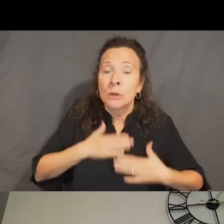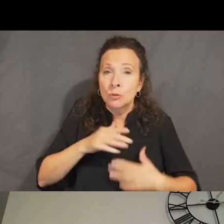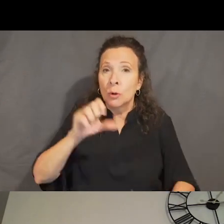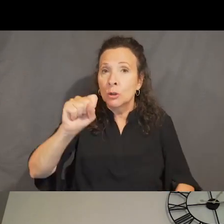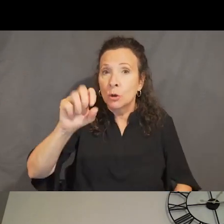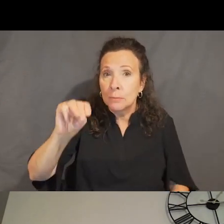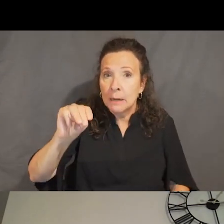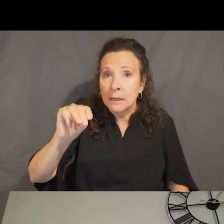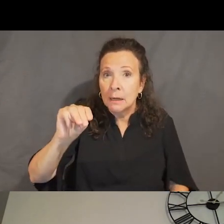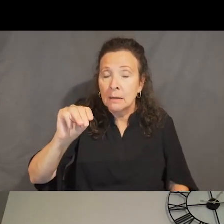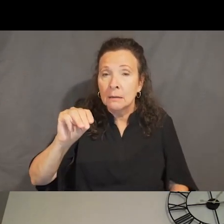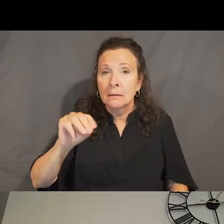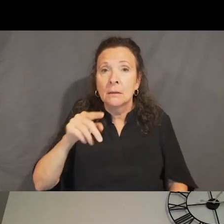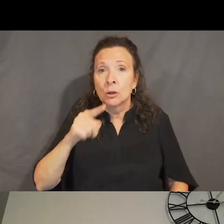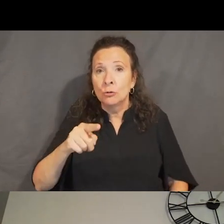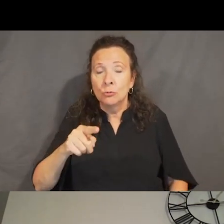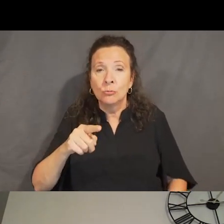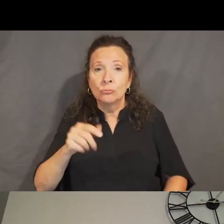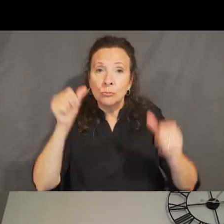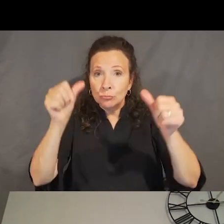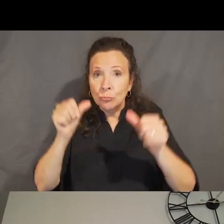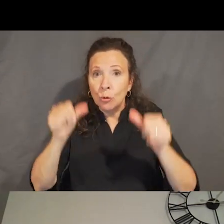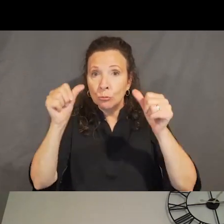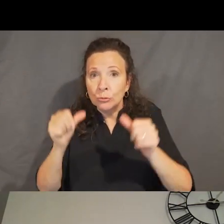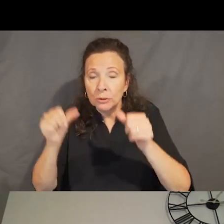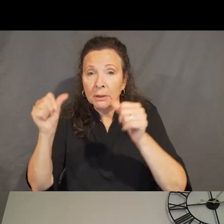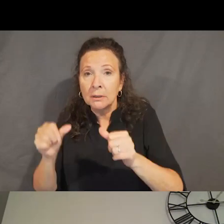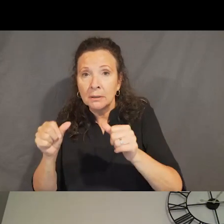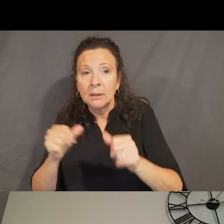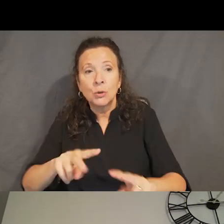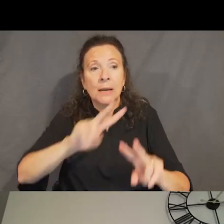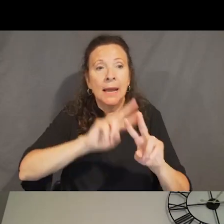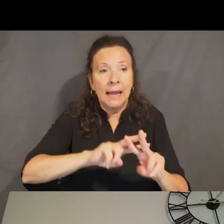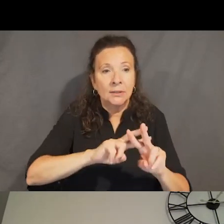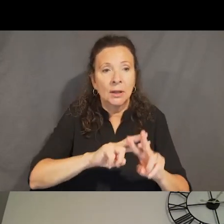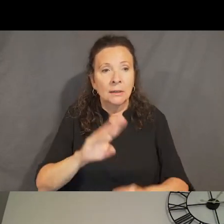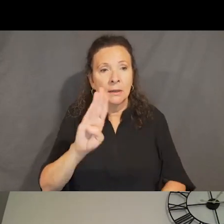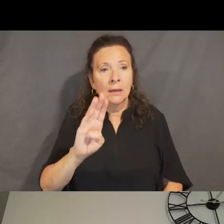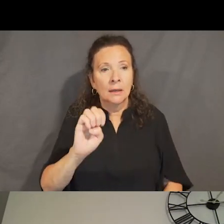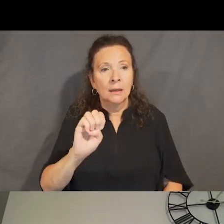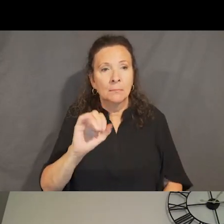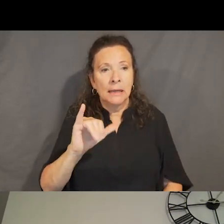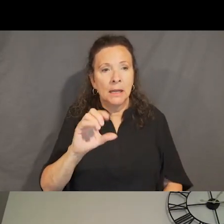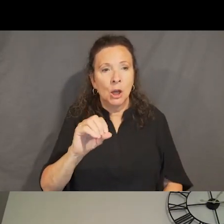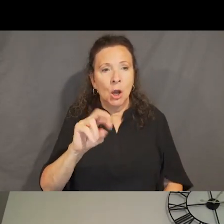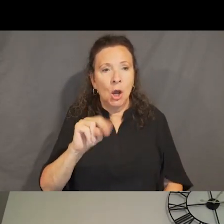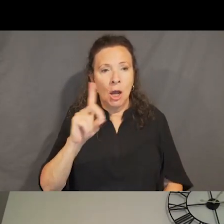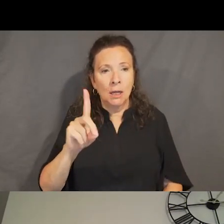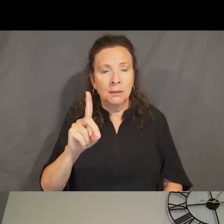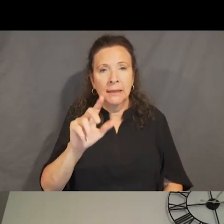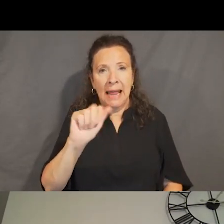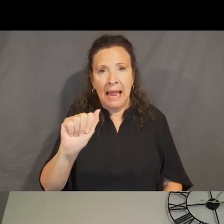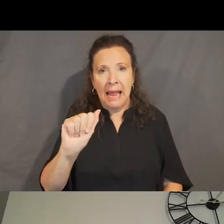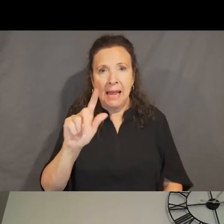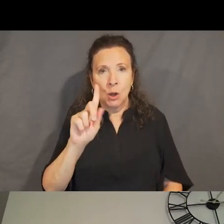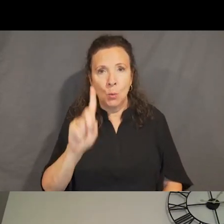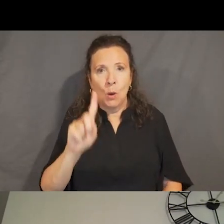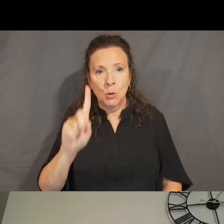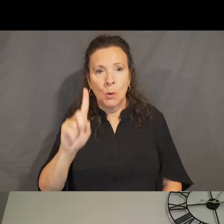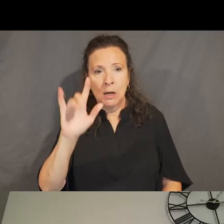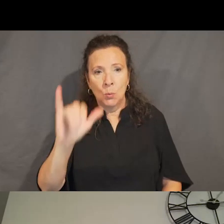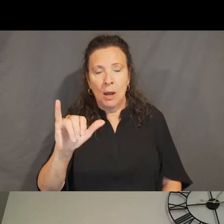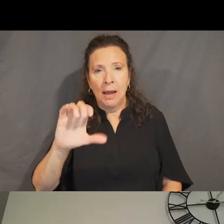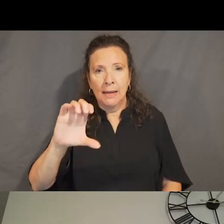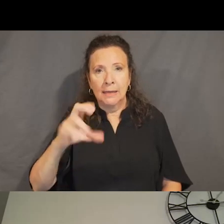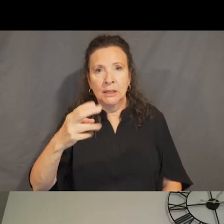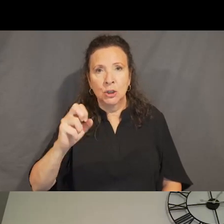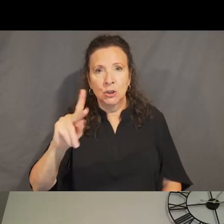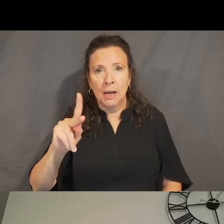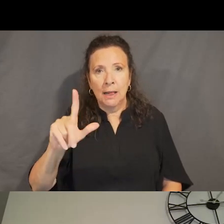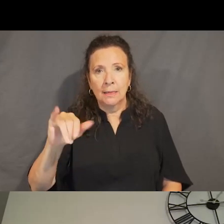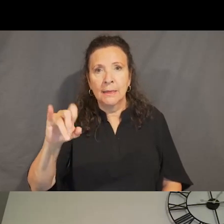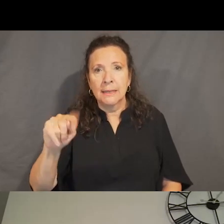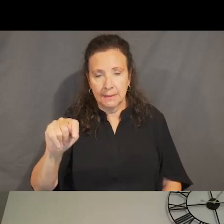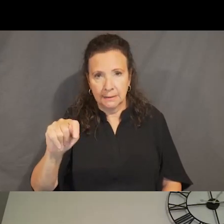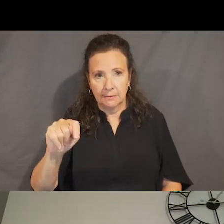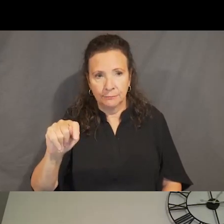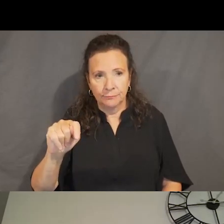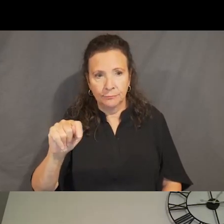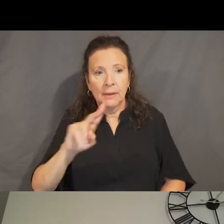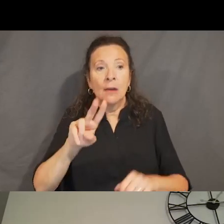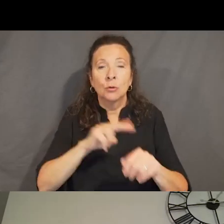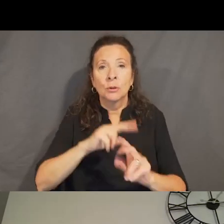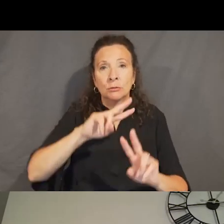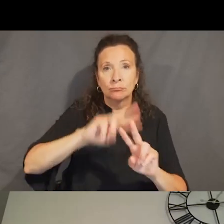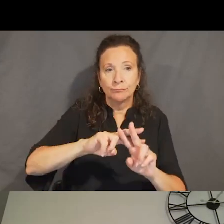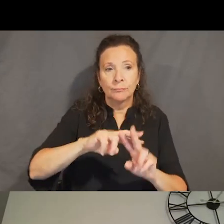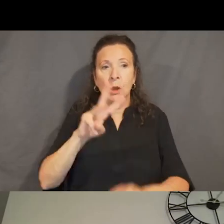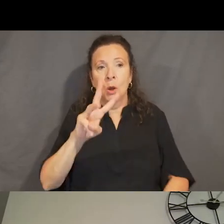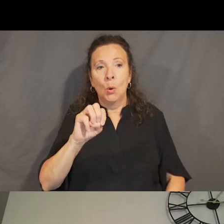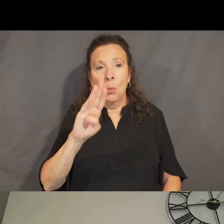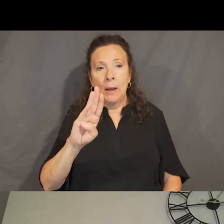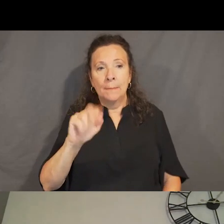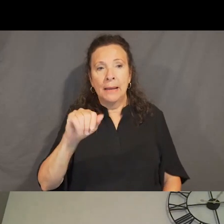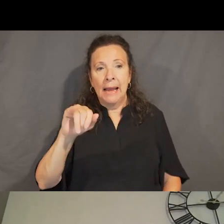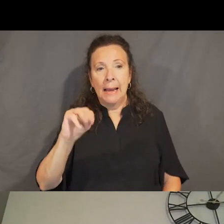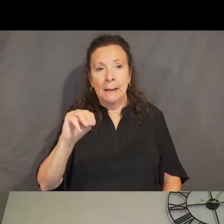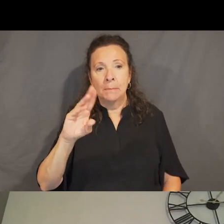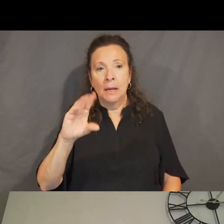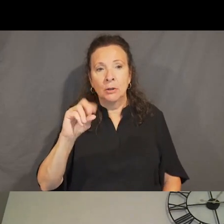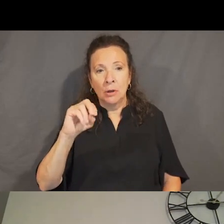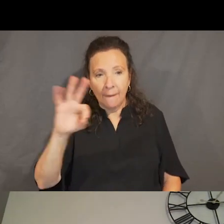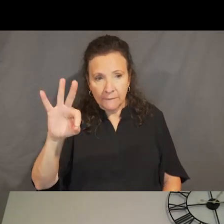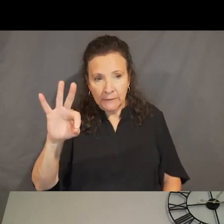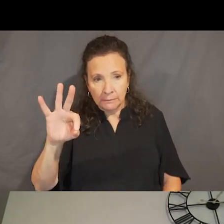go ahead and use hashtag #BeyondA11yChecklist and, of course, the #WebAIMConf hashtag, and my X name